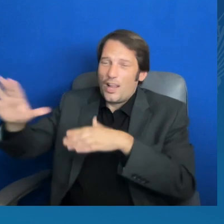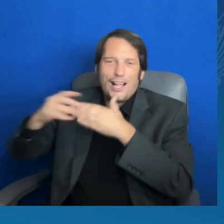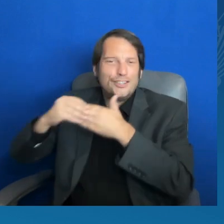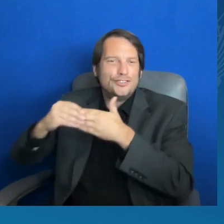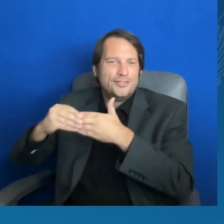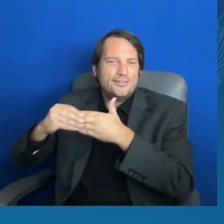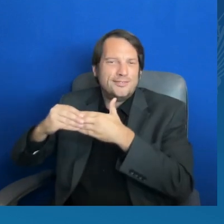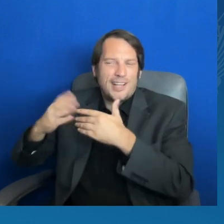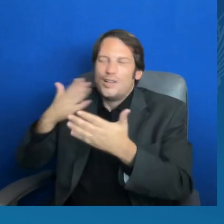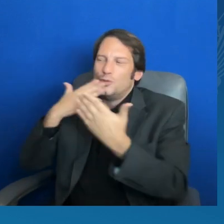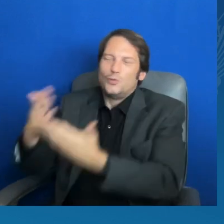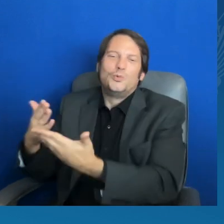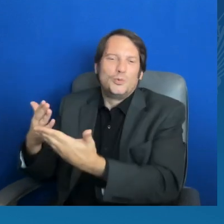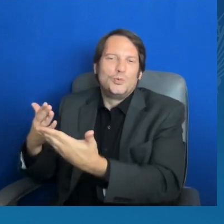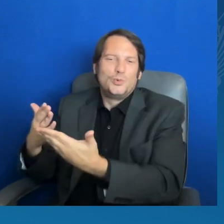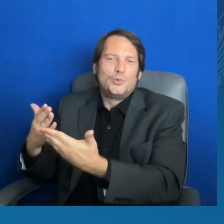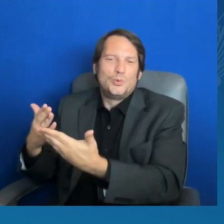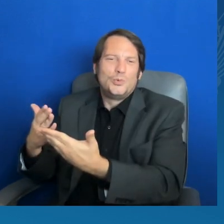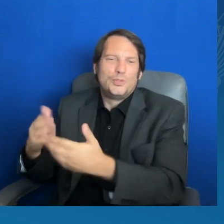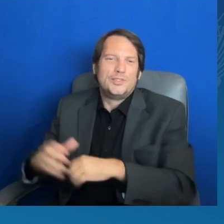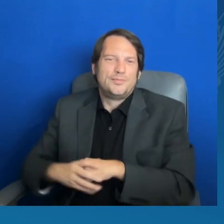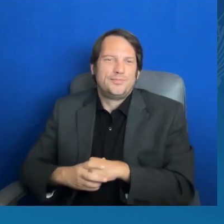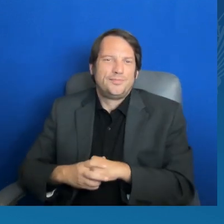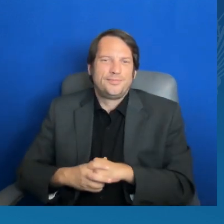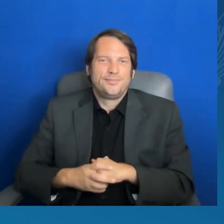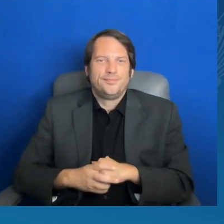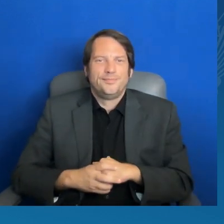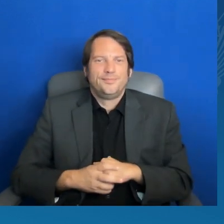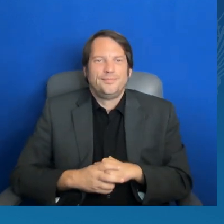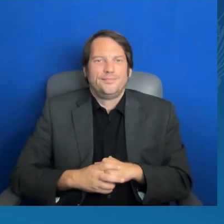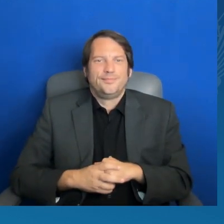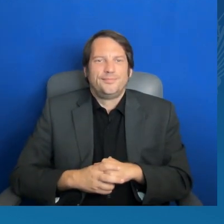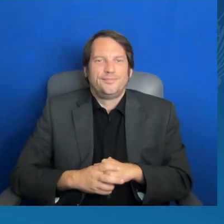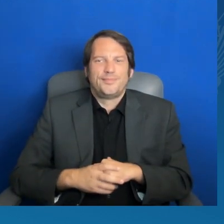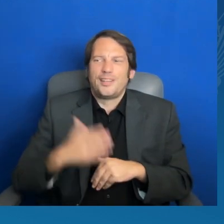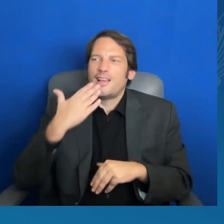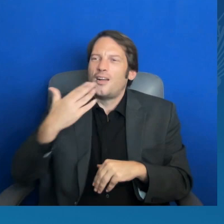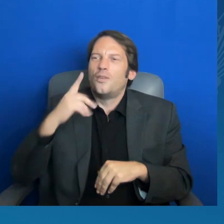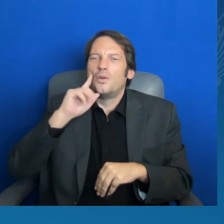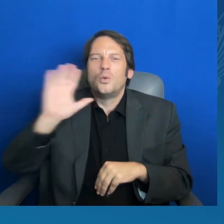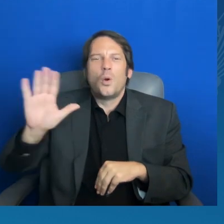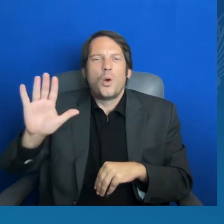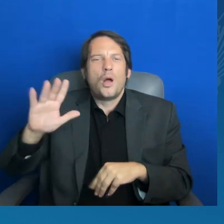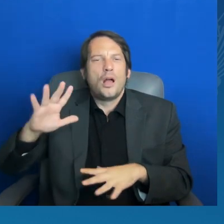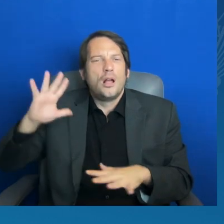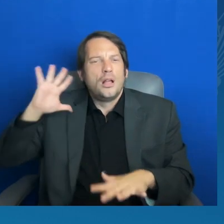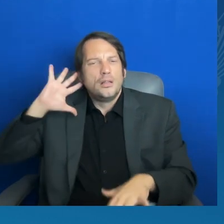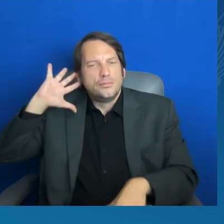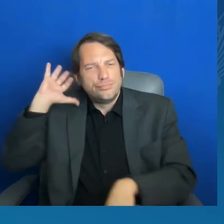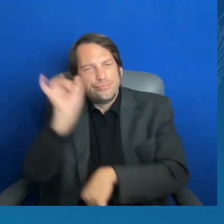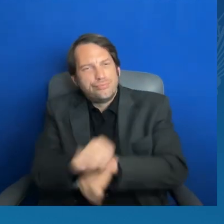Ms. Ferrell-Zabala: Thank you for your tireless work, everything that you do. The Vice President: We do it together. Ms. Ferrell-Zabala: We do it together,